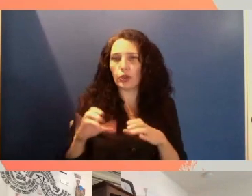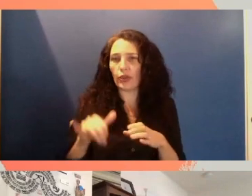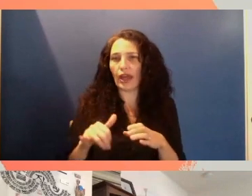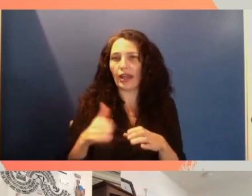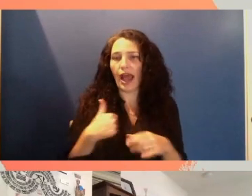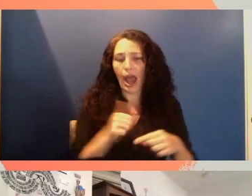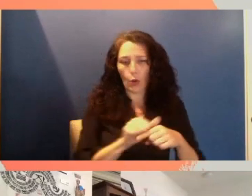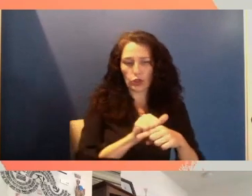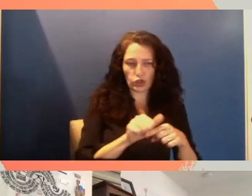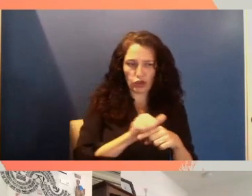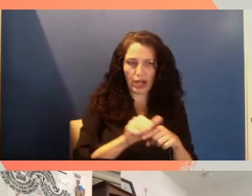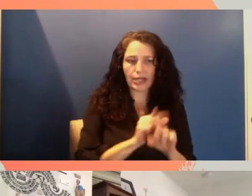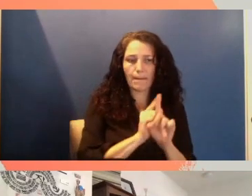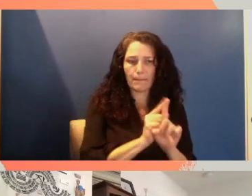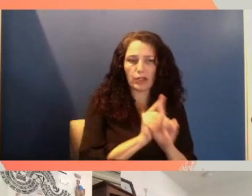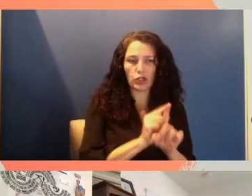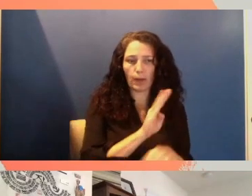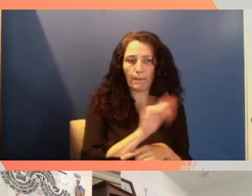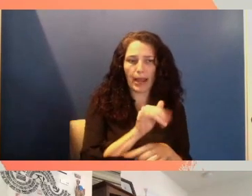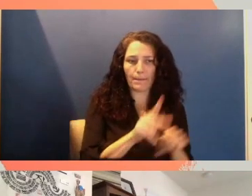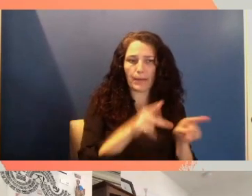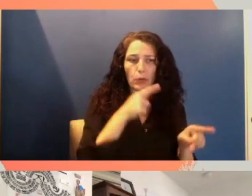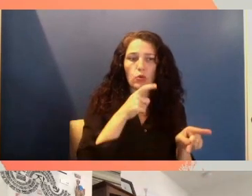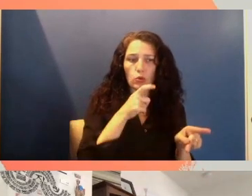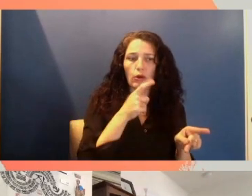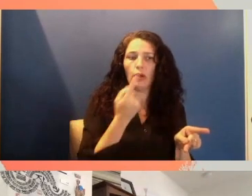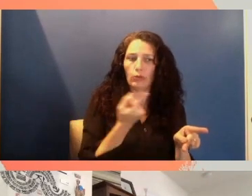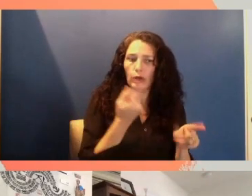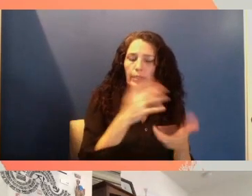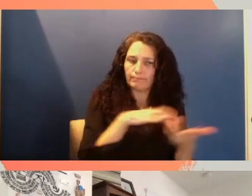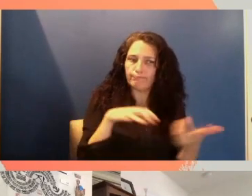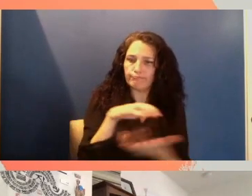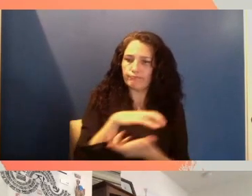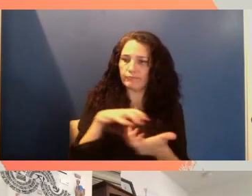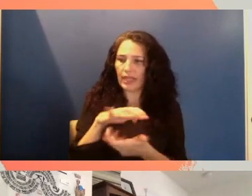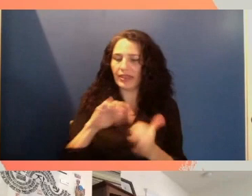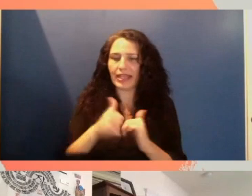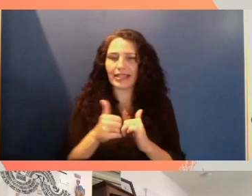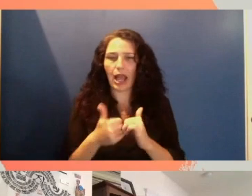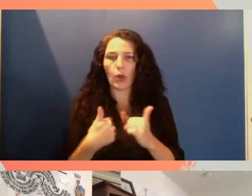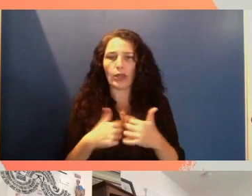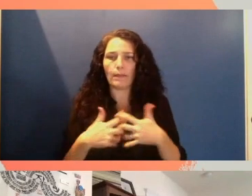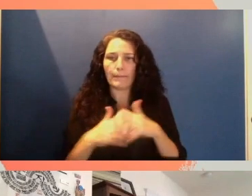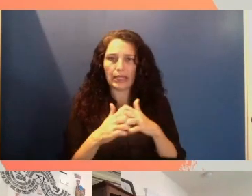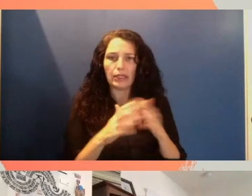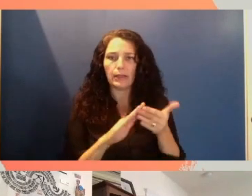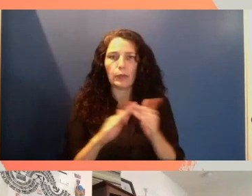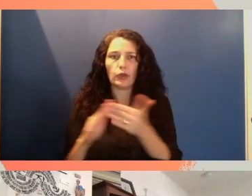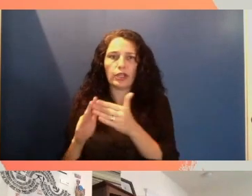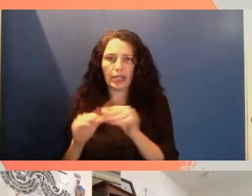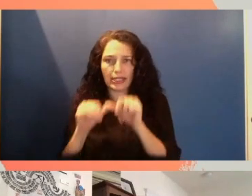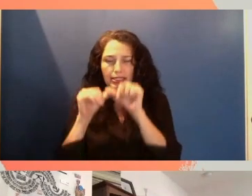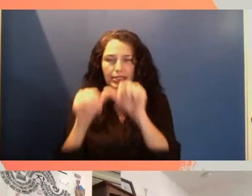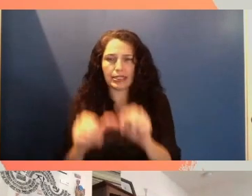and I feel like that's how we build community and that's how we continue to build our power